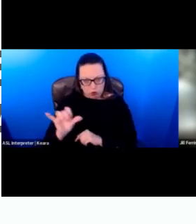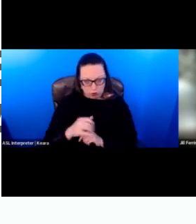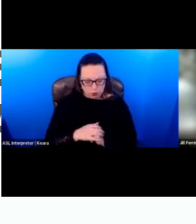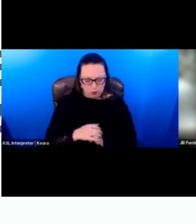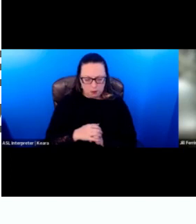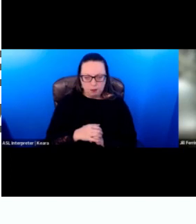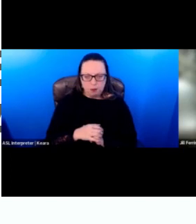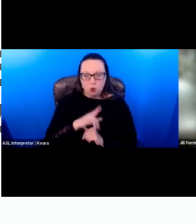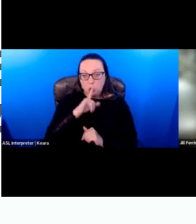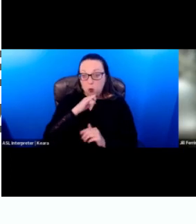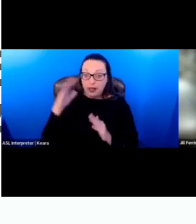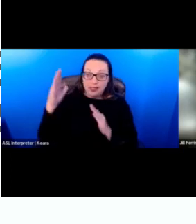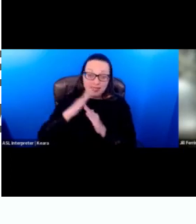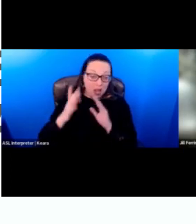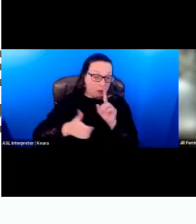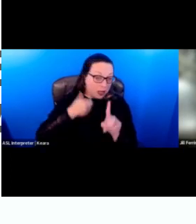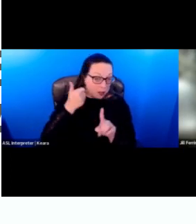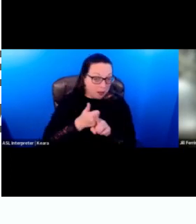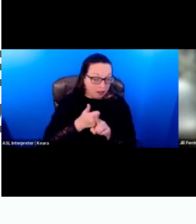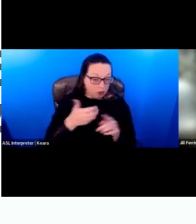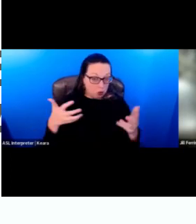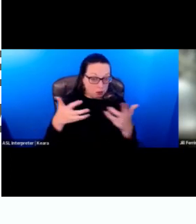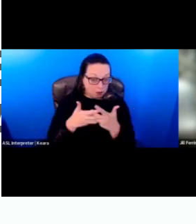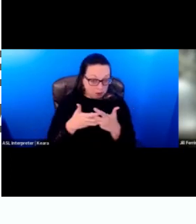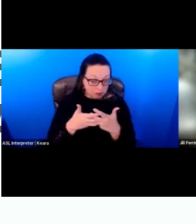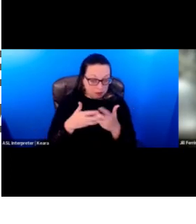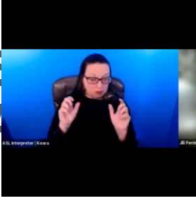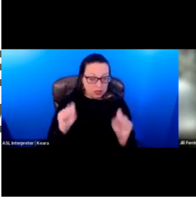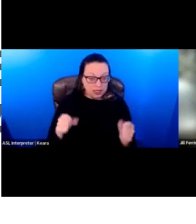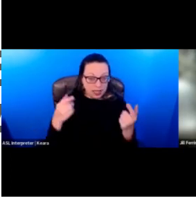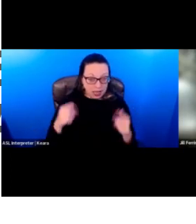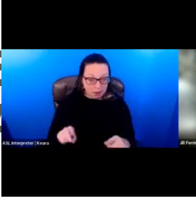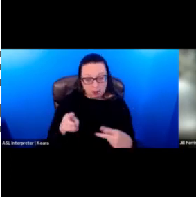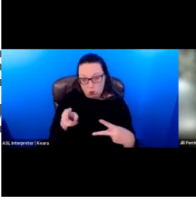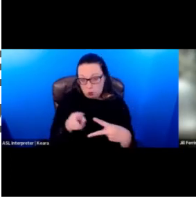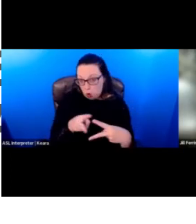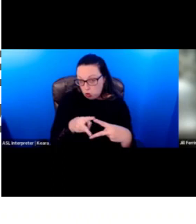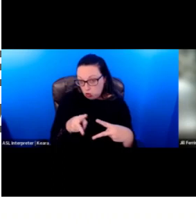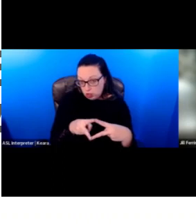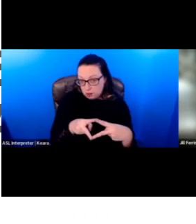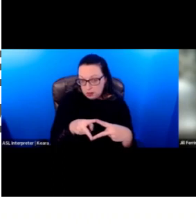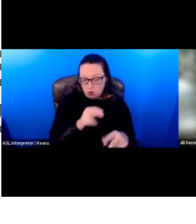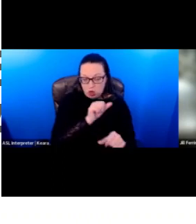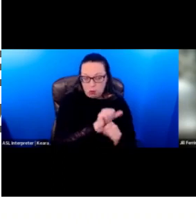impactful pairings that can happen to kind of pair up with foreign employers needs is to